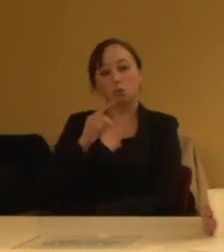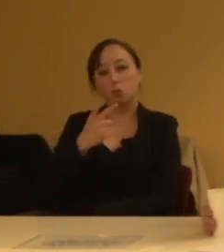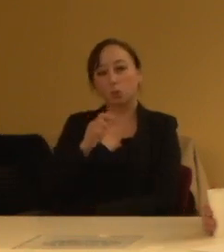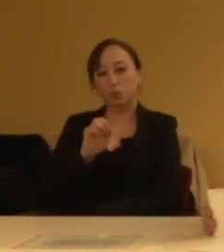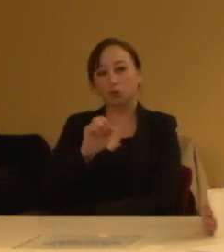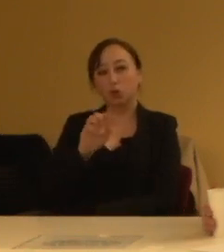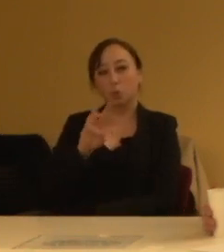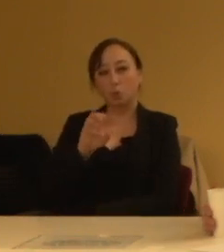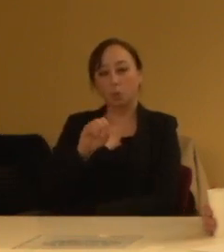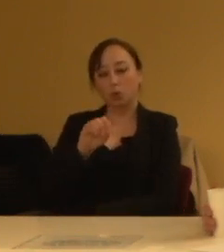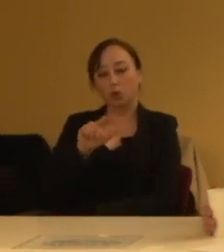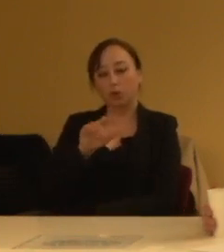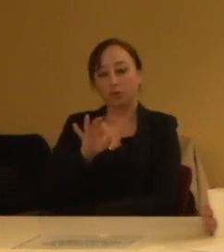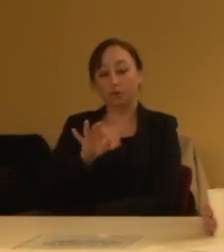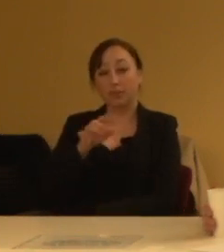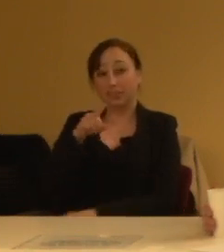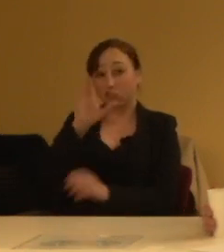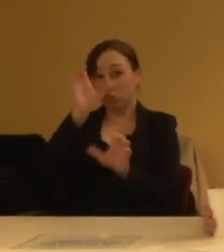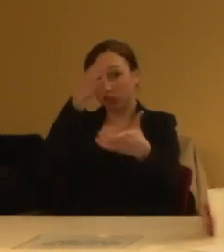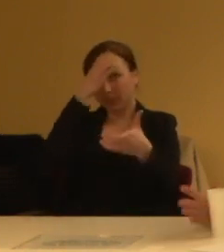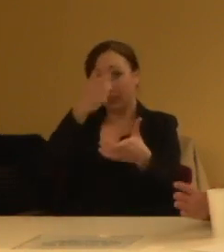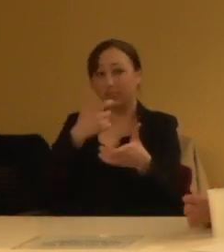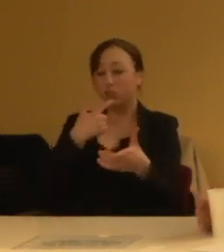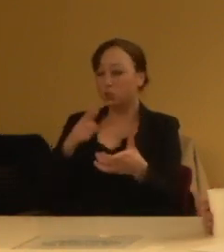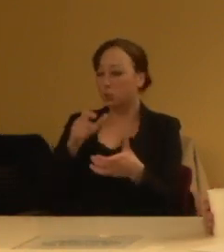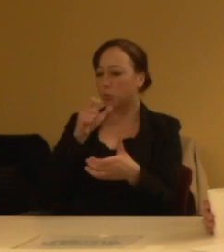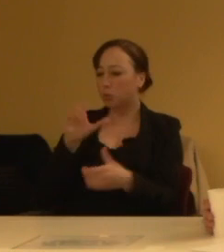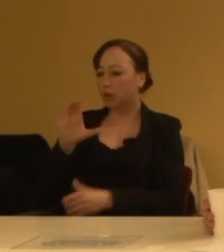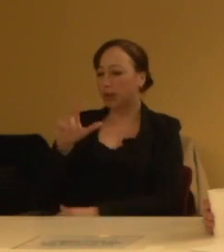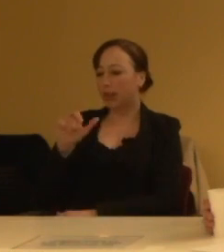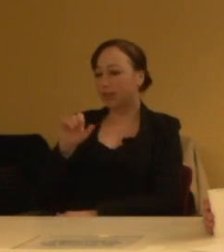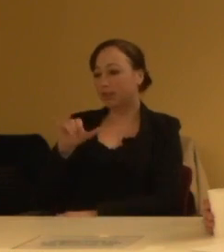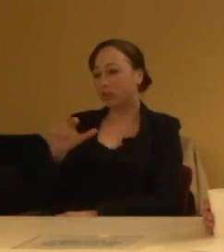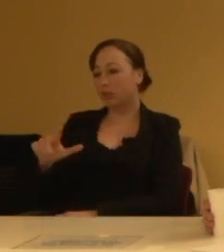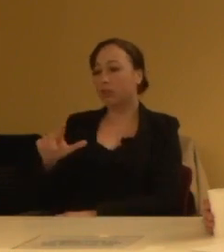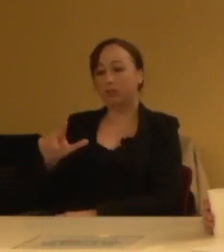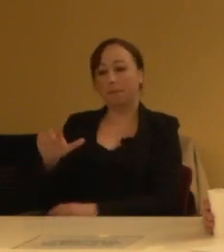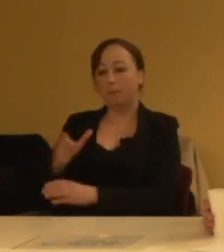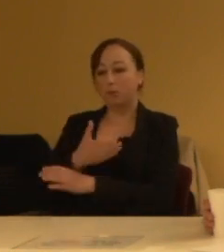both said, "No, you don't do classical dramaturgy, you do new play development."